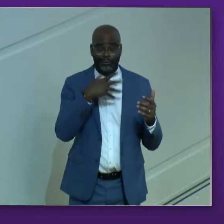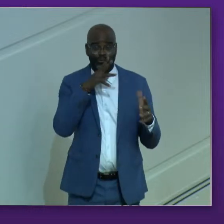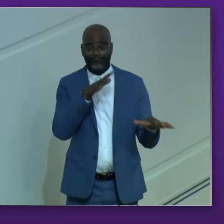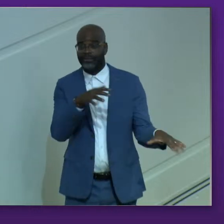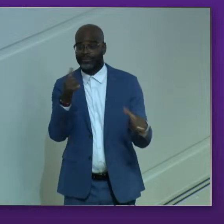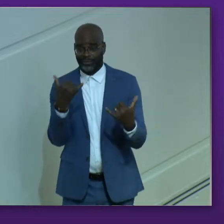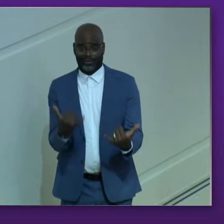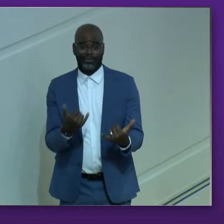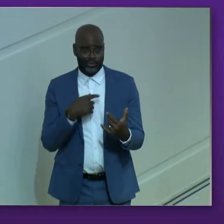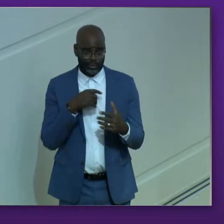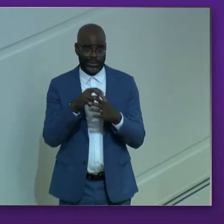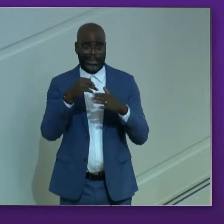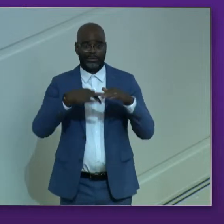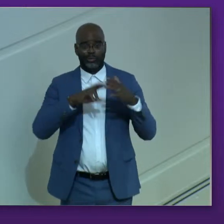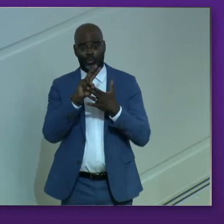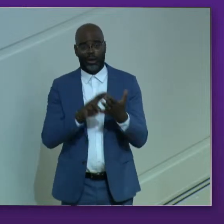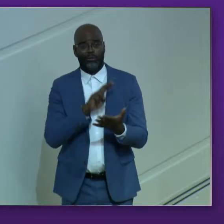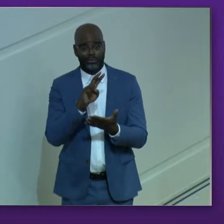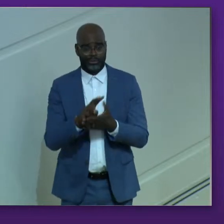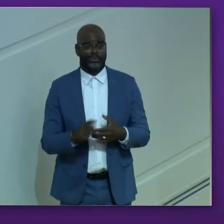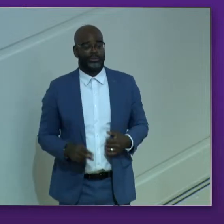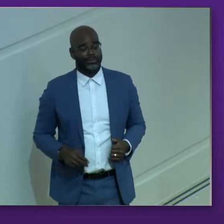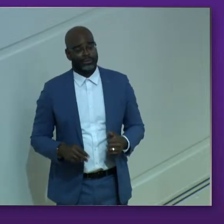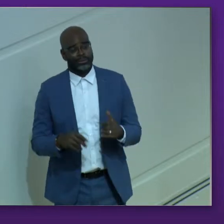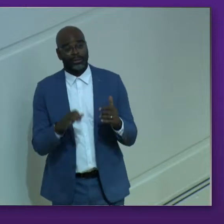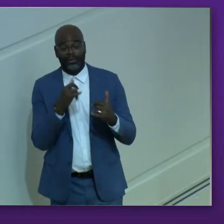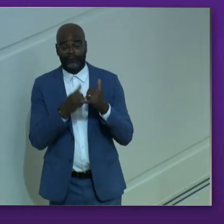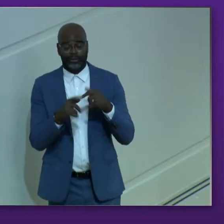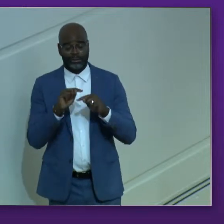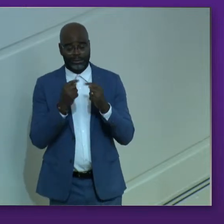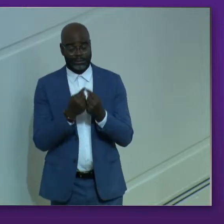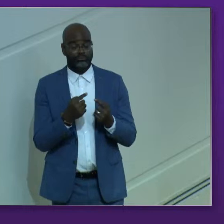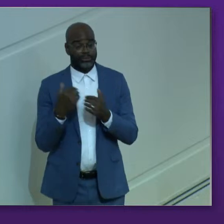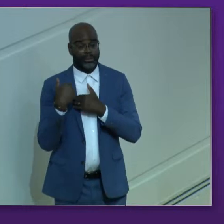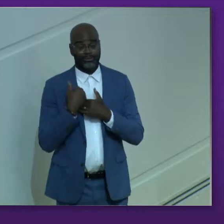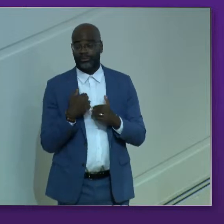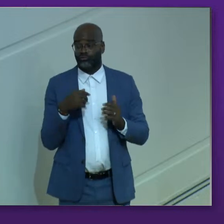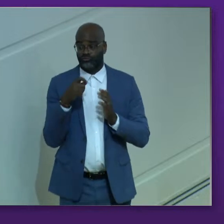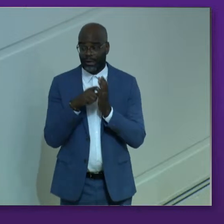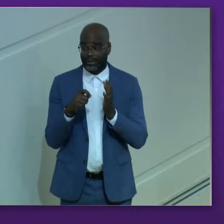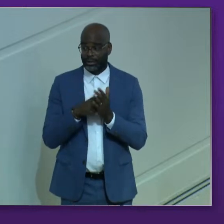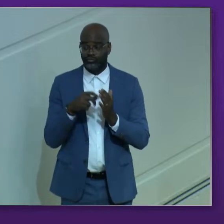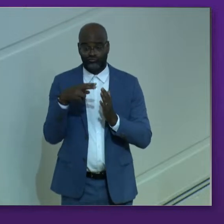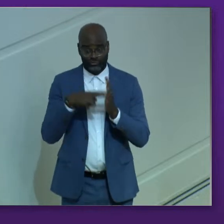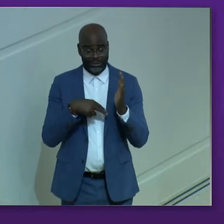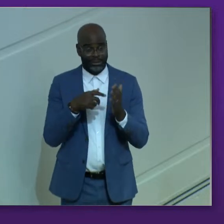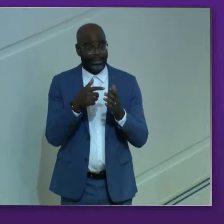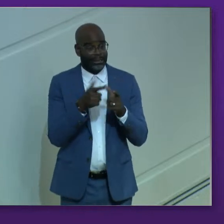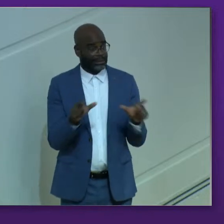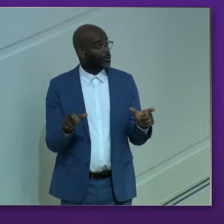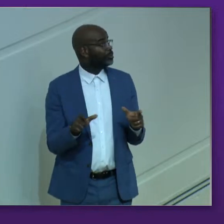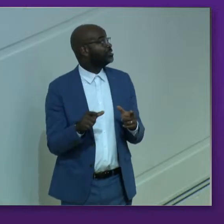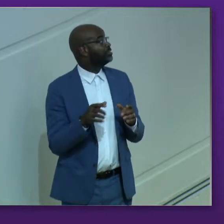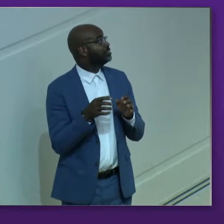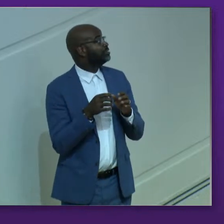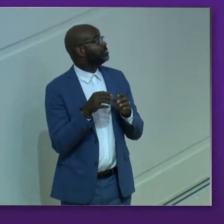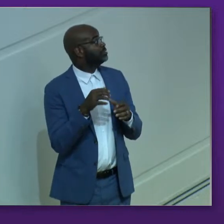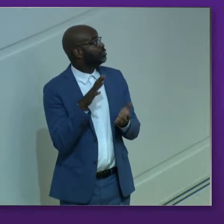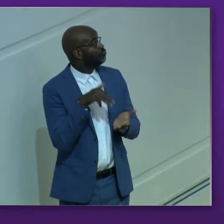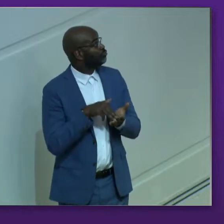OFFICE OF COMMUNITY ENGAGEMENT. CONGRATULATIONS AND JOIN ME IN THANKING THIS TEAM. GOT IT IN UNDER TWO